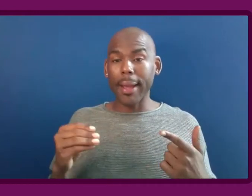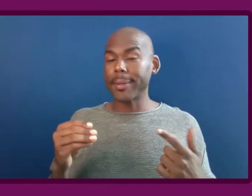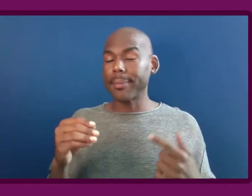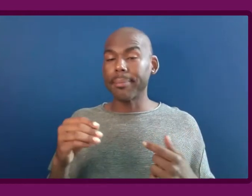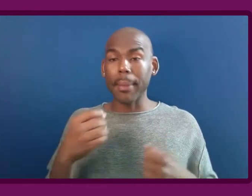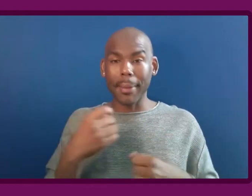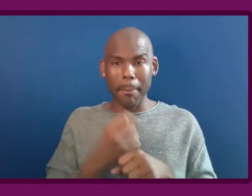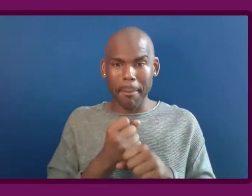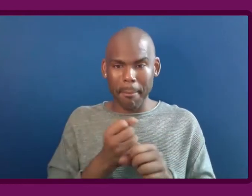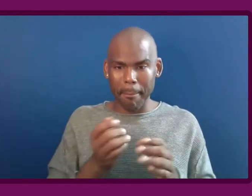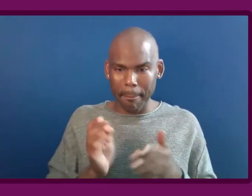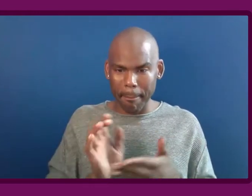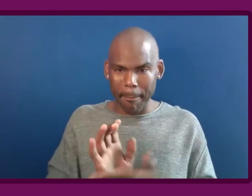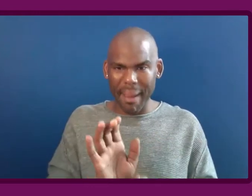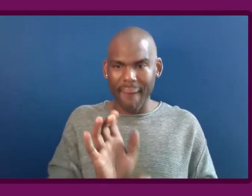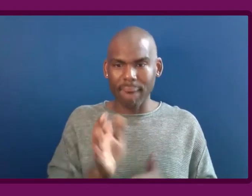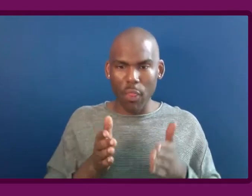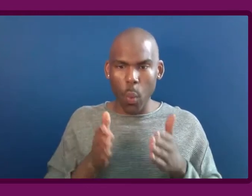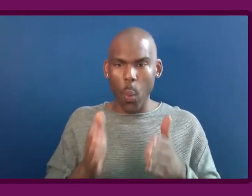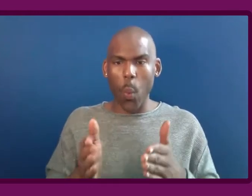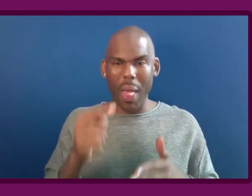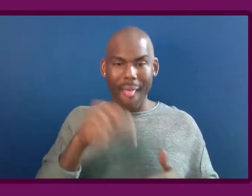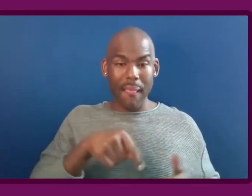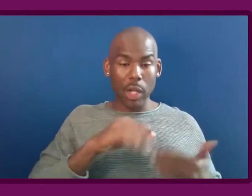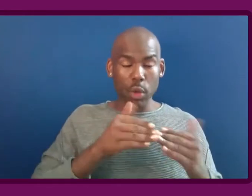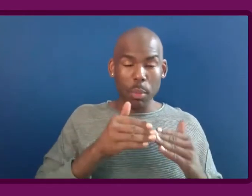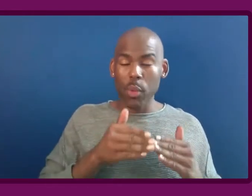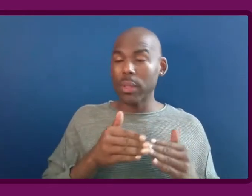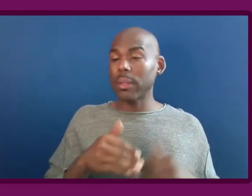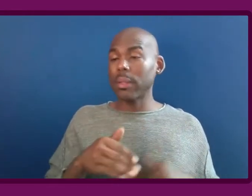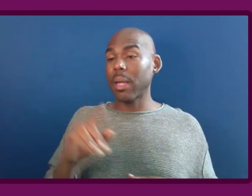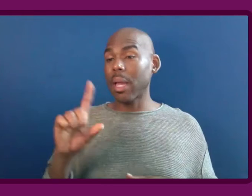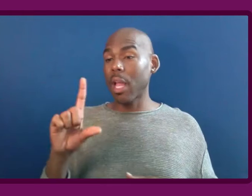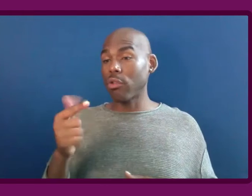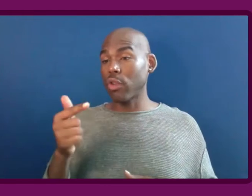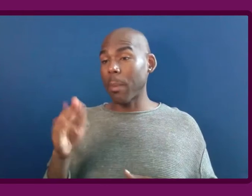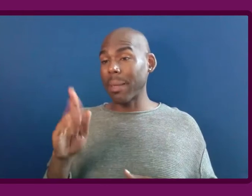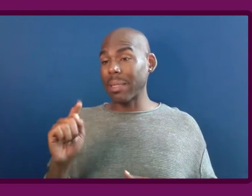for us today, in the disabled community, in the LGBT community, to help us question